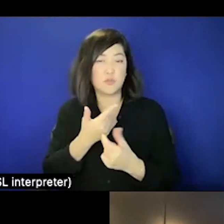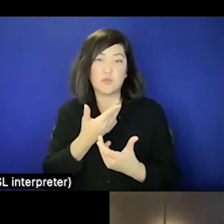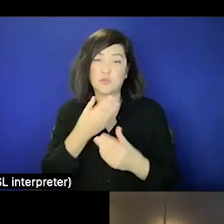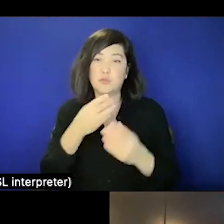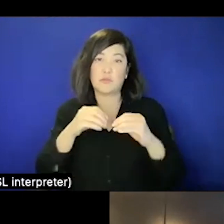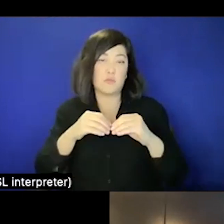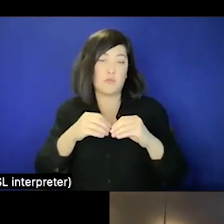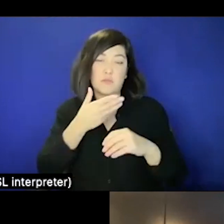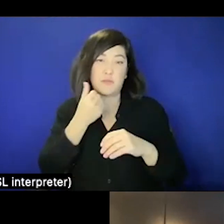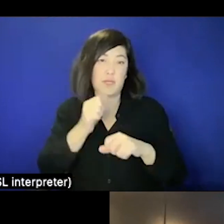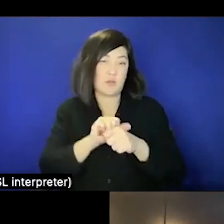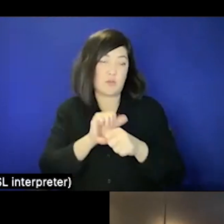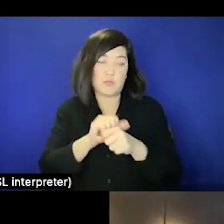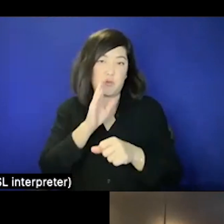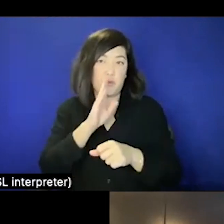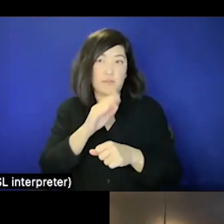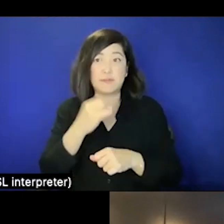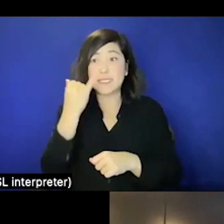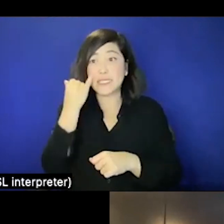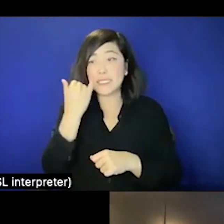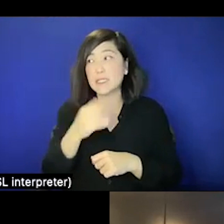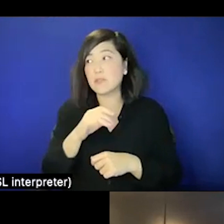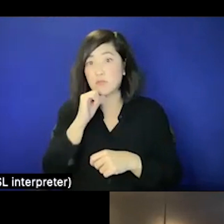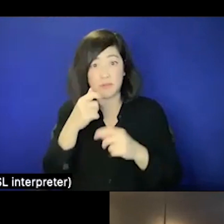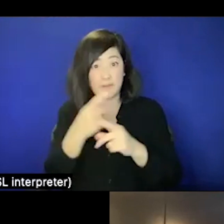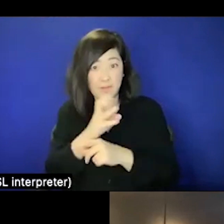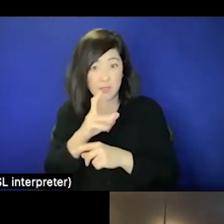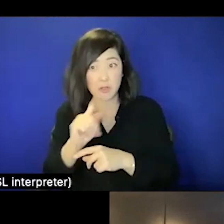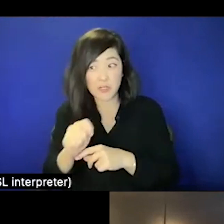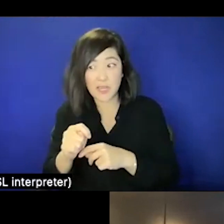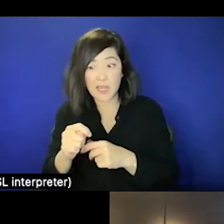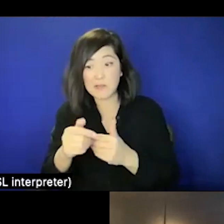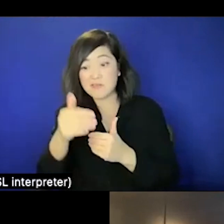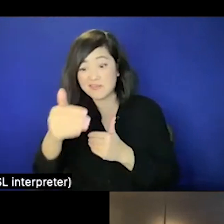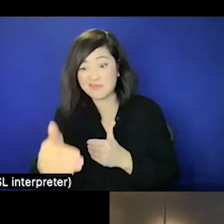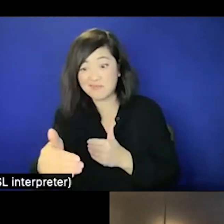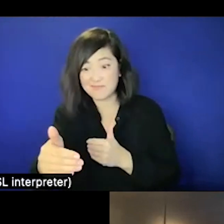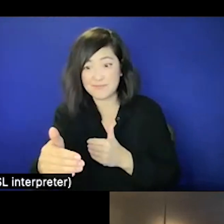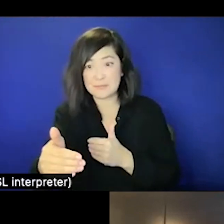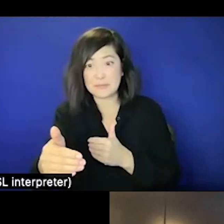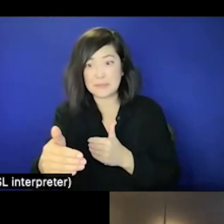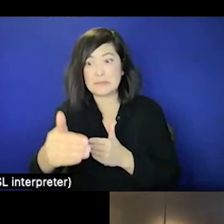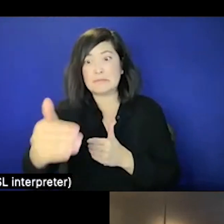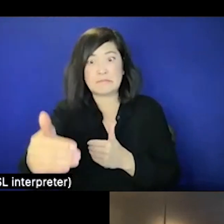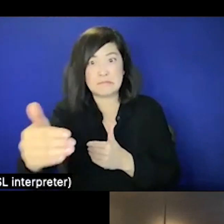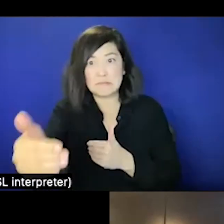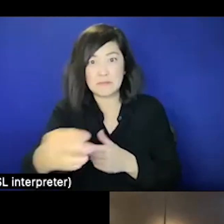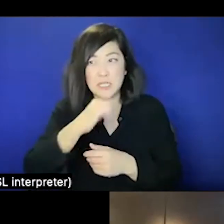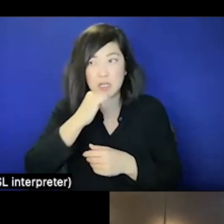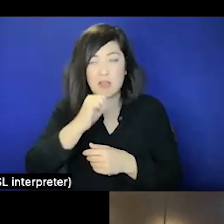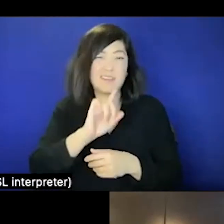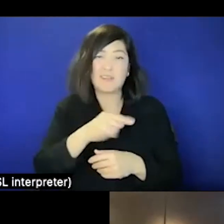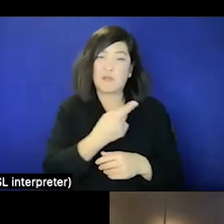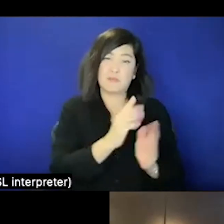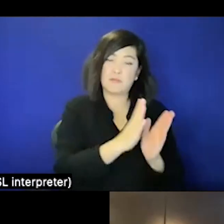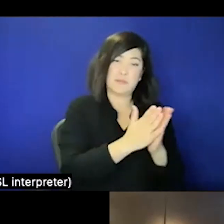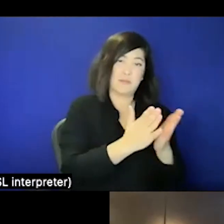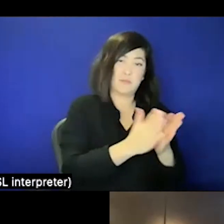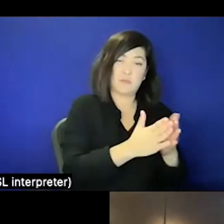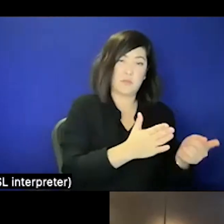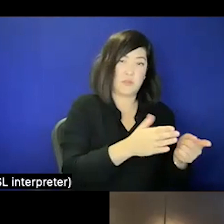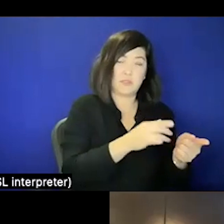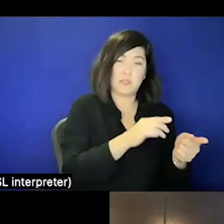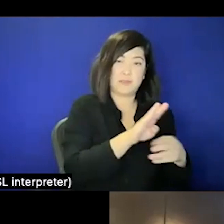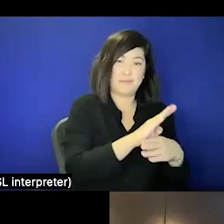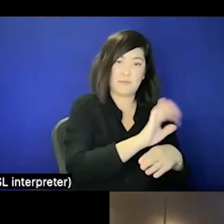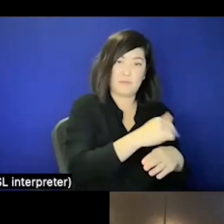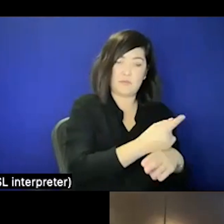figure it out, and not just the book business, but really more globally, then anything that I'm